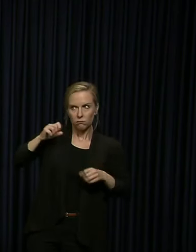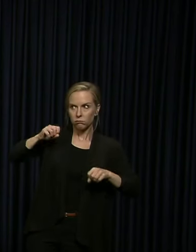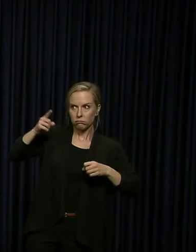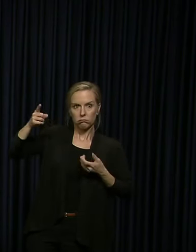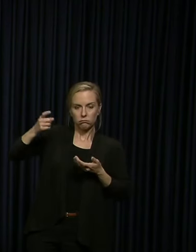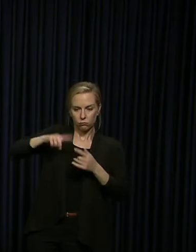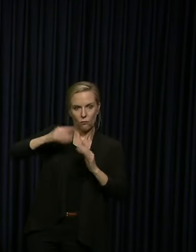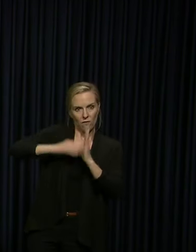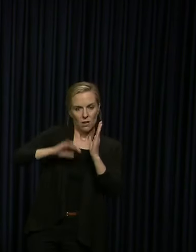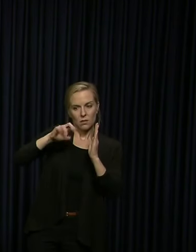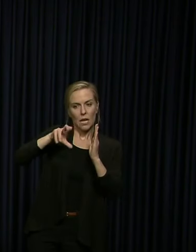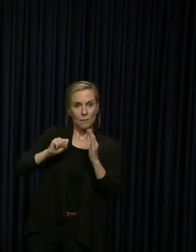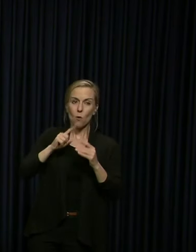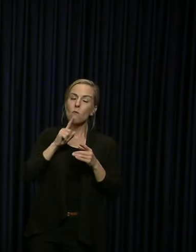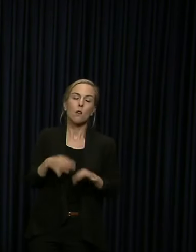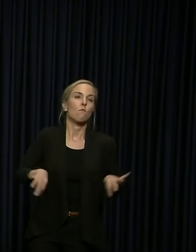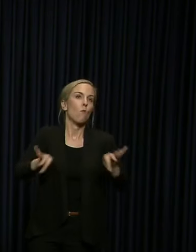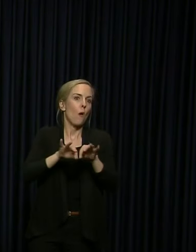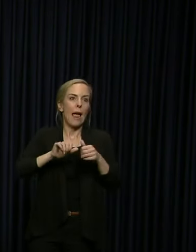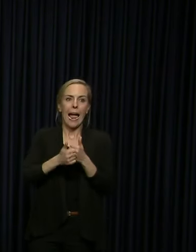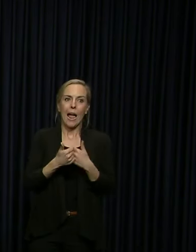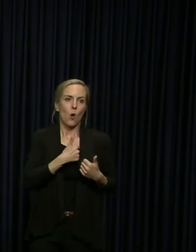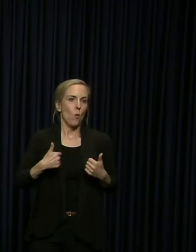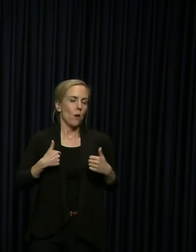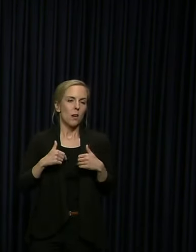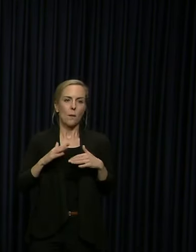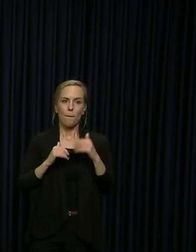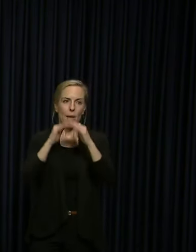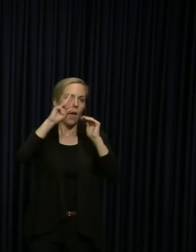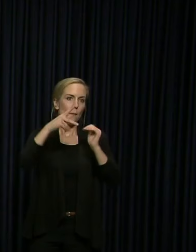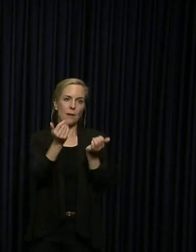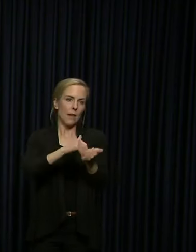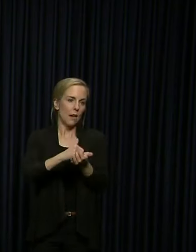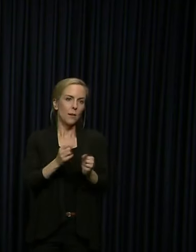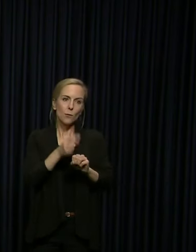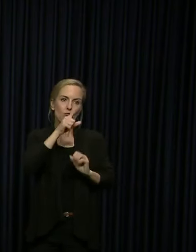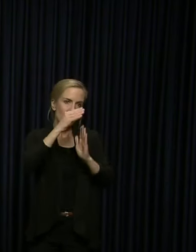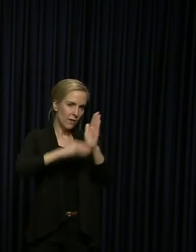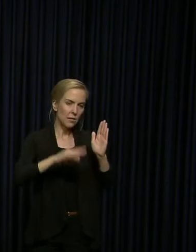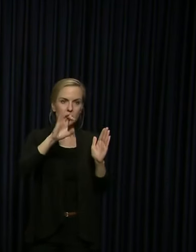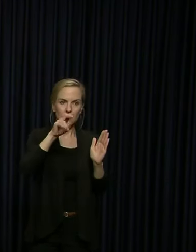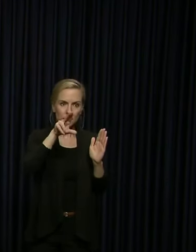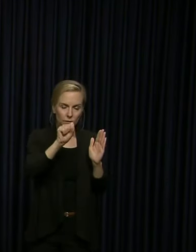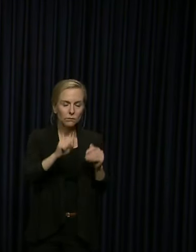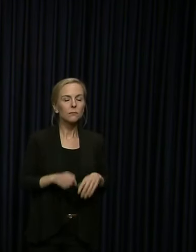AND LOOK AT THIS. NOT ONLY TALKING ABOUT WE WILL GET THROUGH THIS TOGETHER, BUT